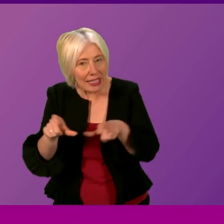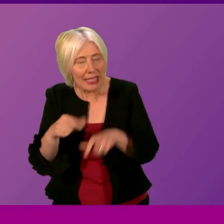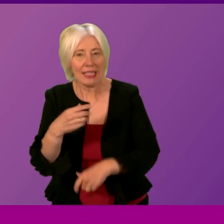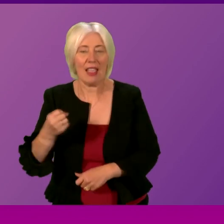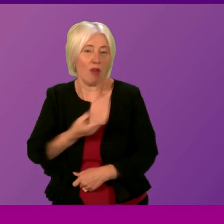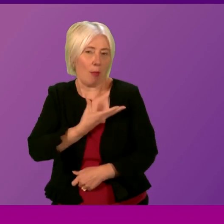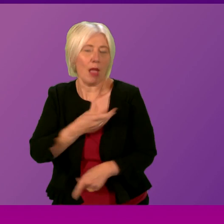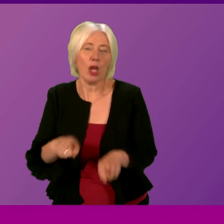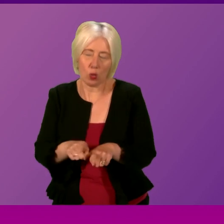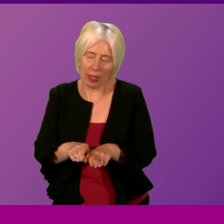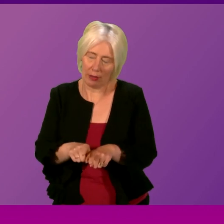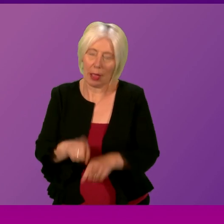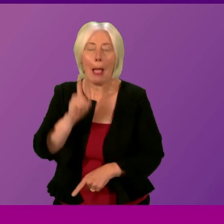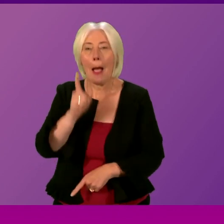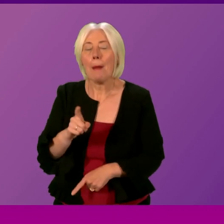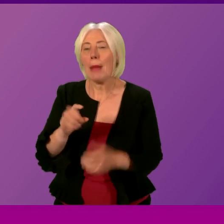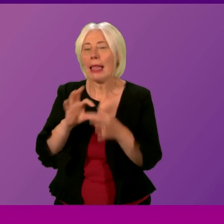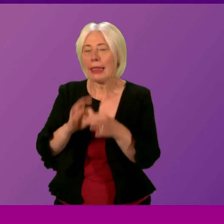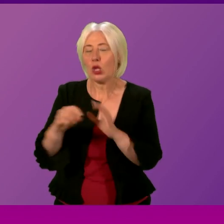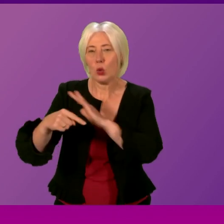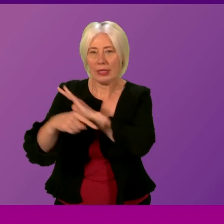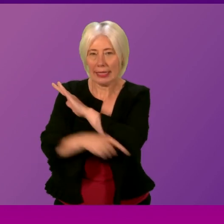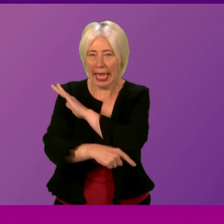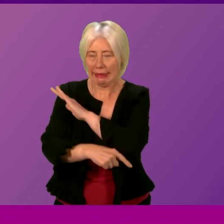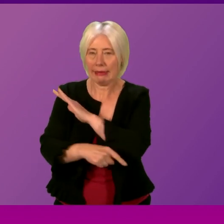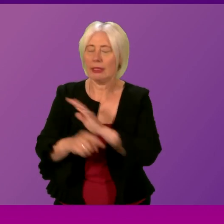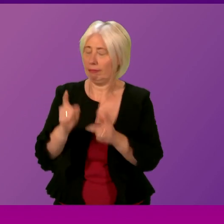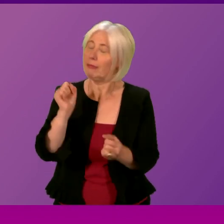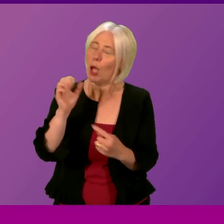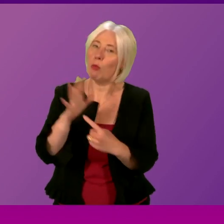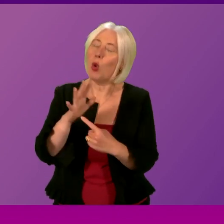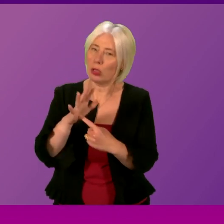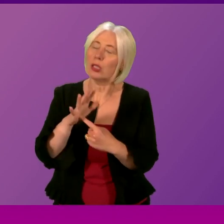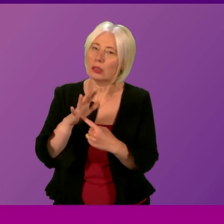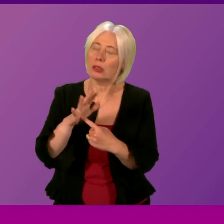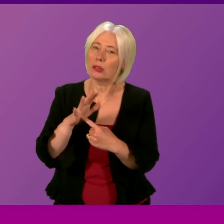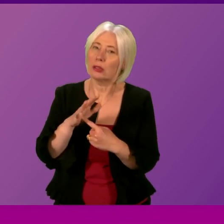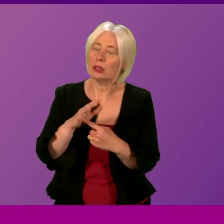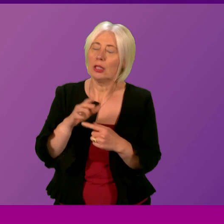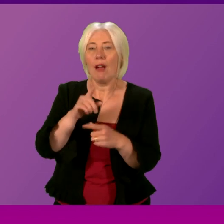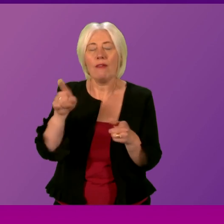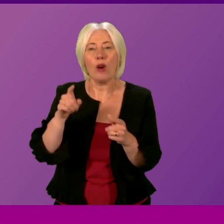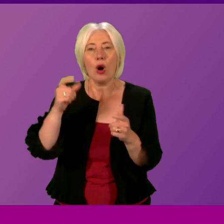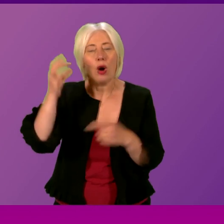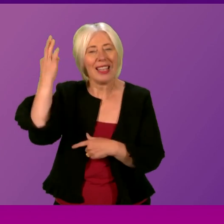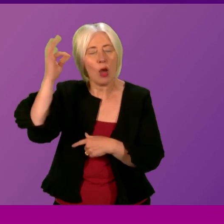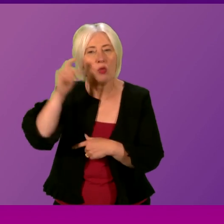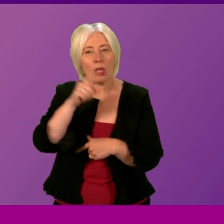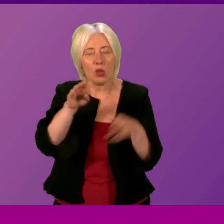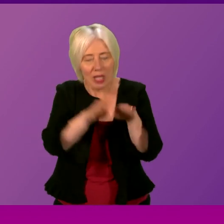The point about debt is important. I encourage councils to be consistent in